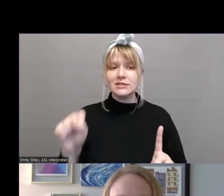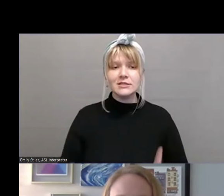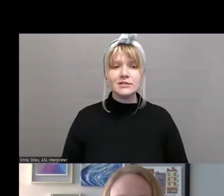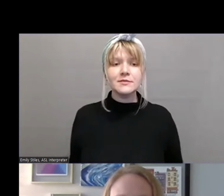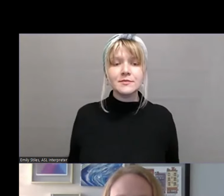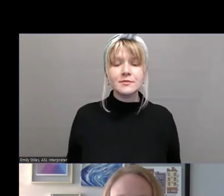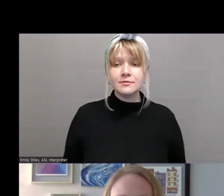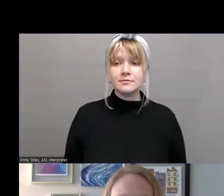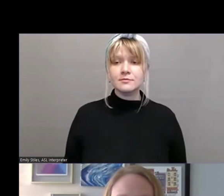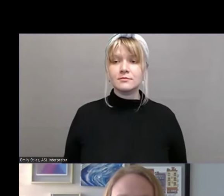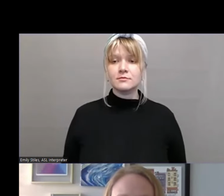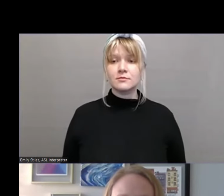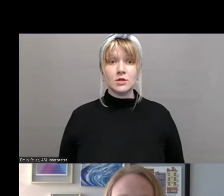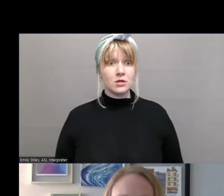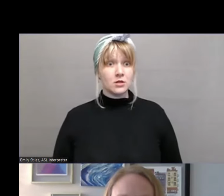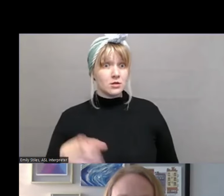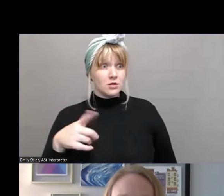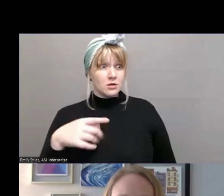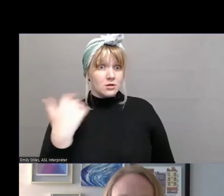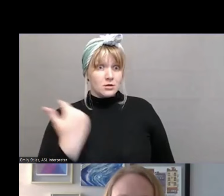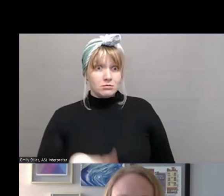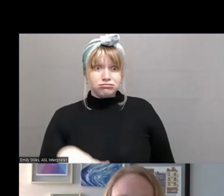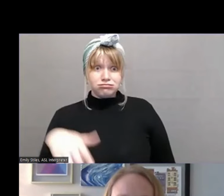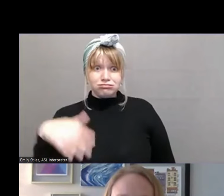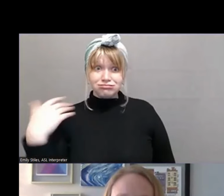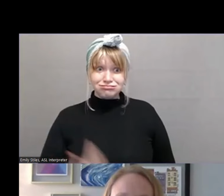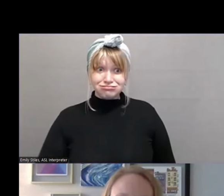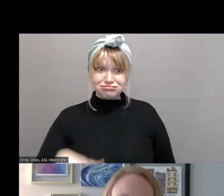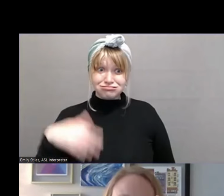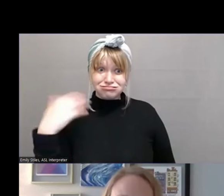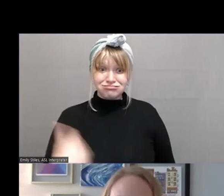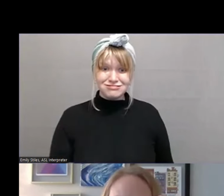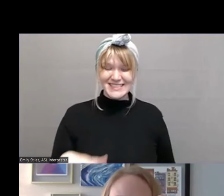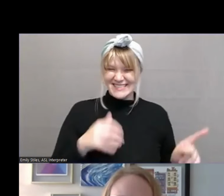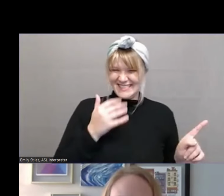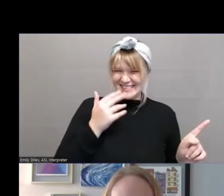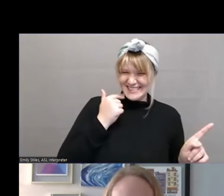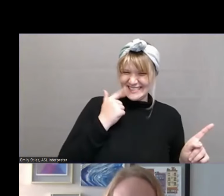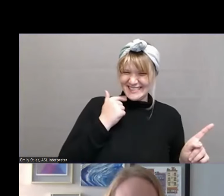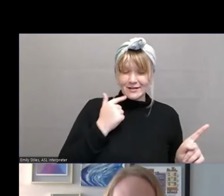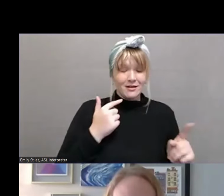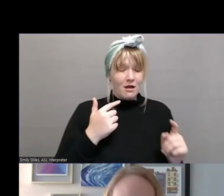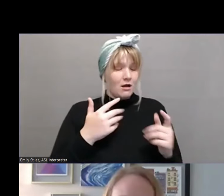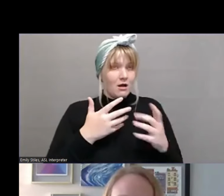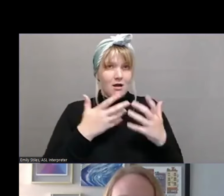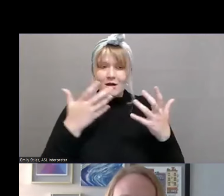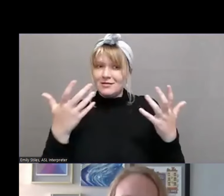There's so much out there.